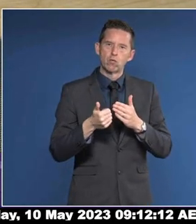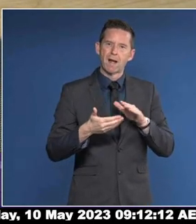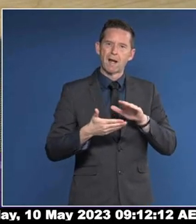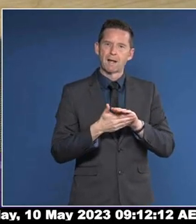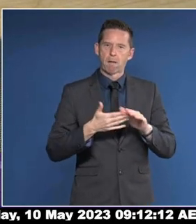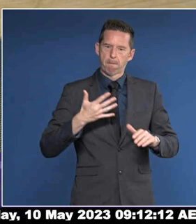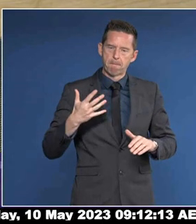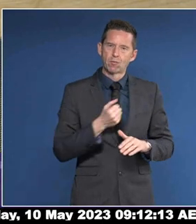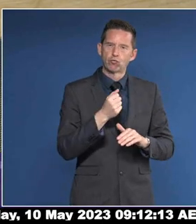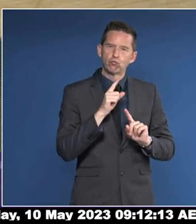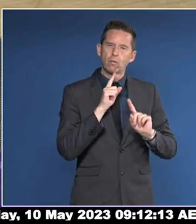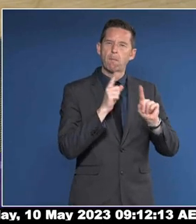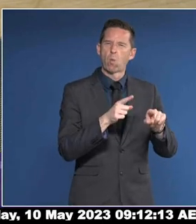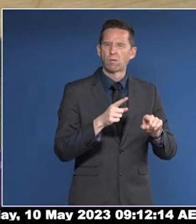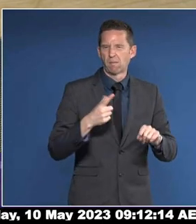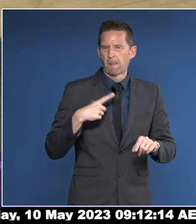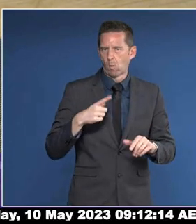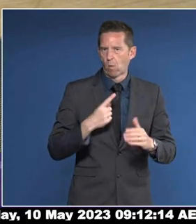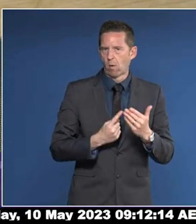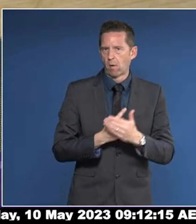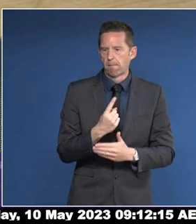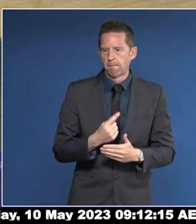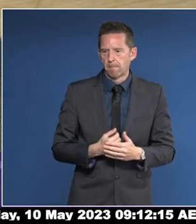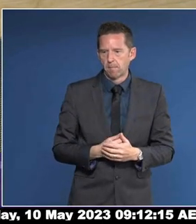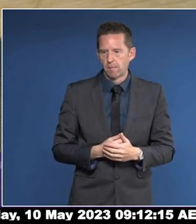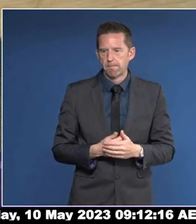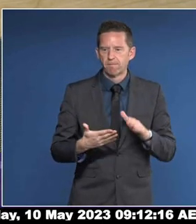Mm-hmm. MS EASTMAN: And managing identified risks of harm.